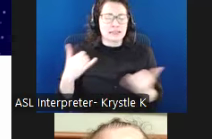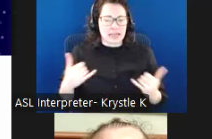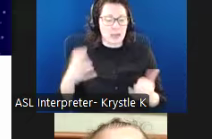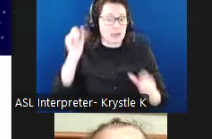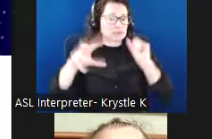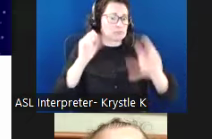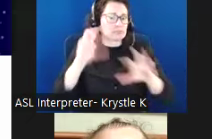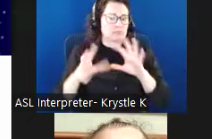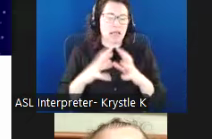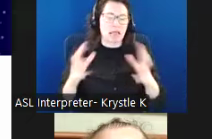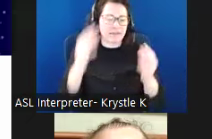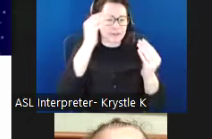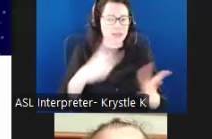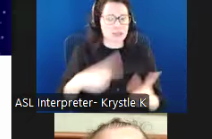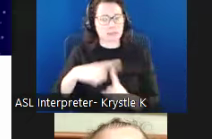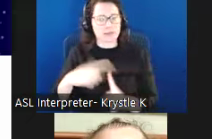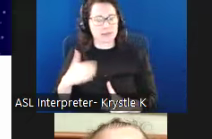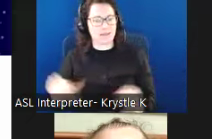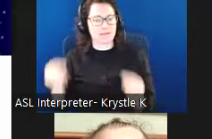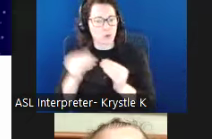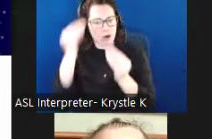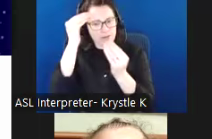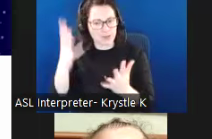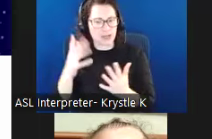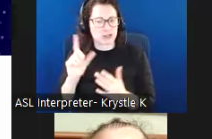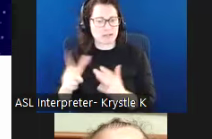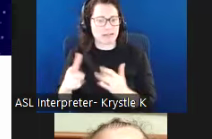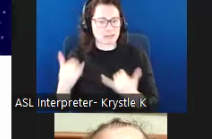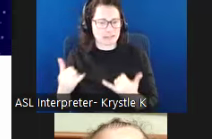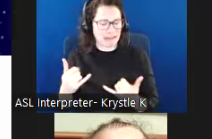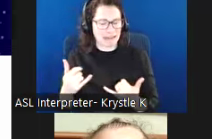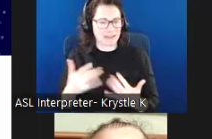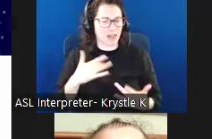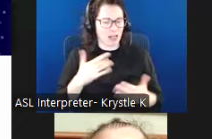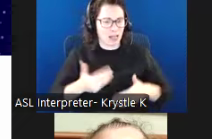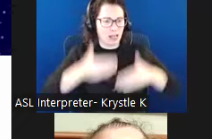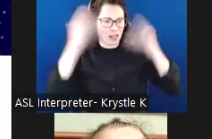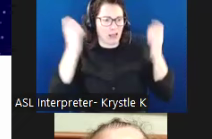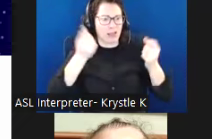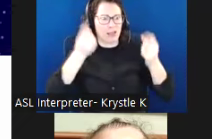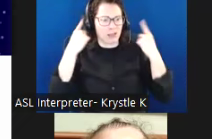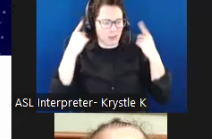going to be a lot more information presented today. So, we want you to know